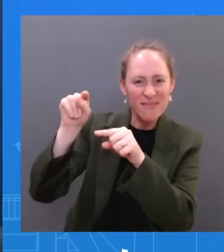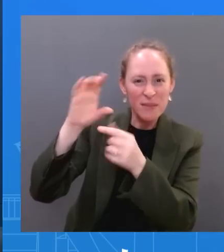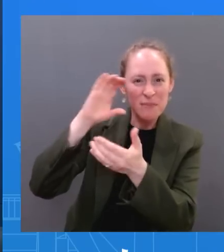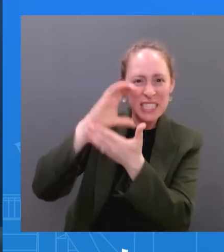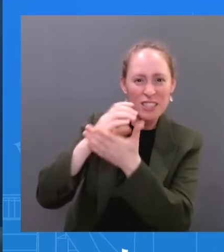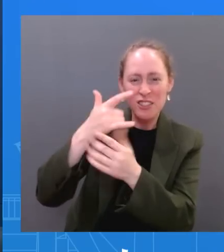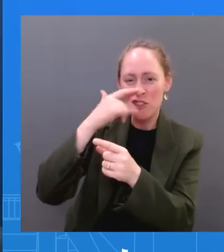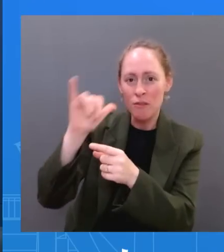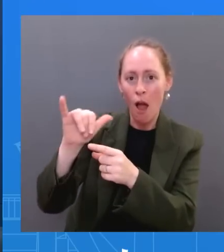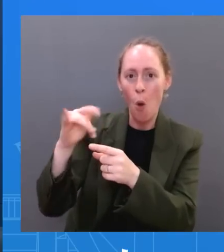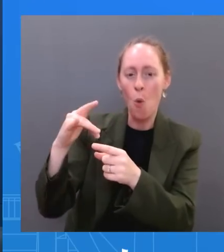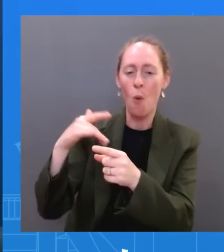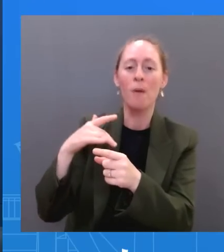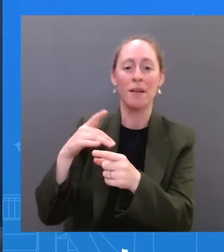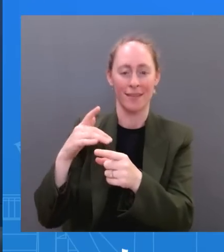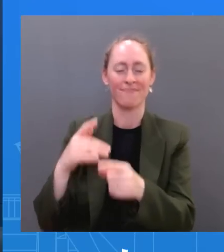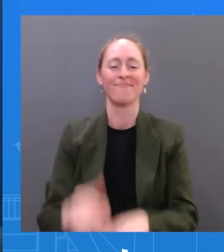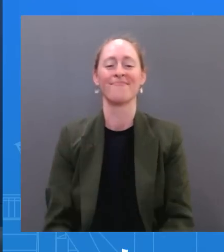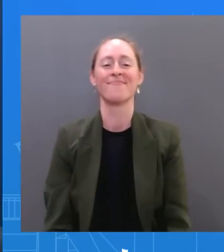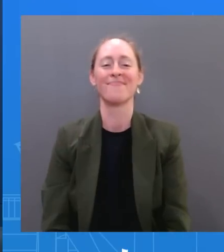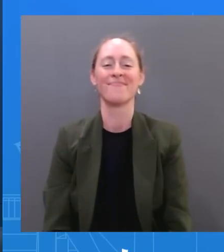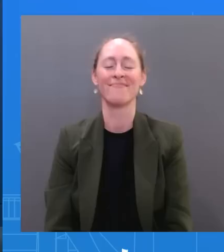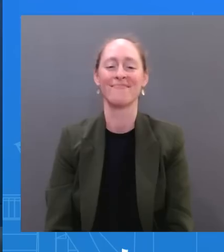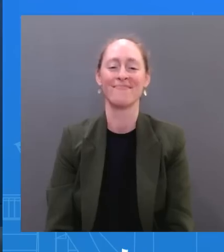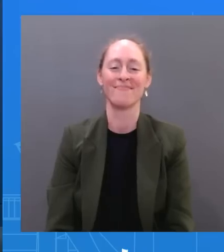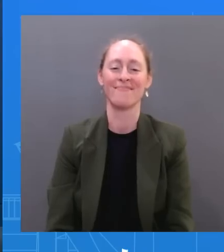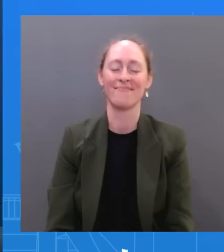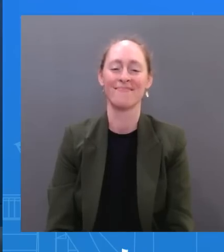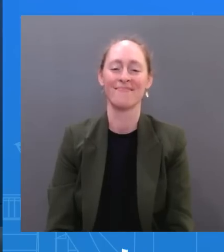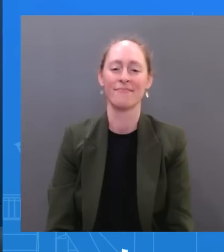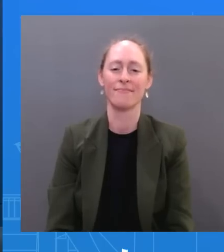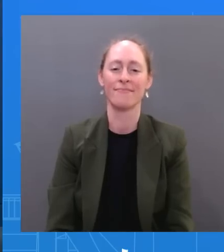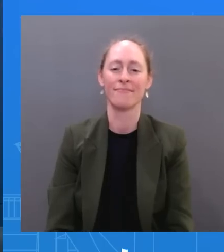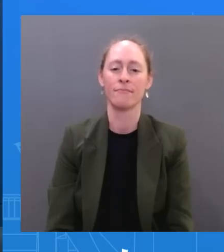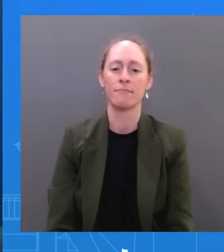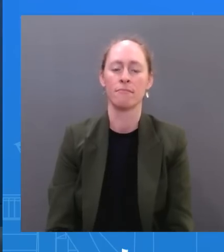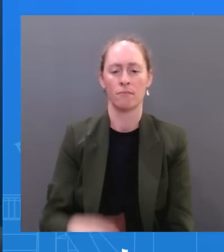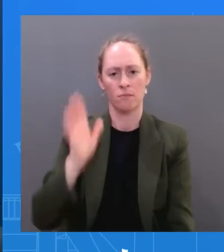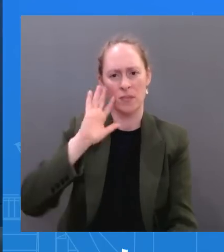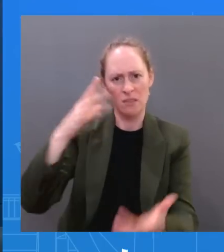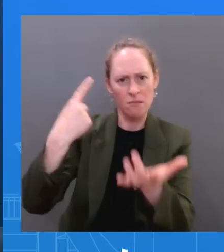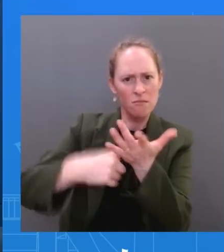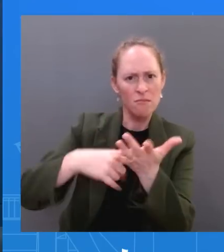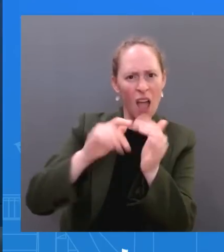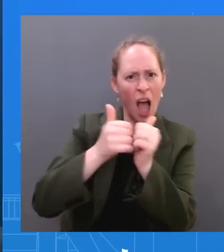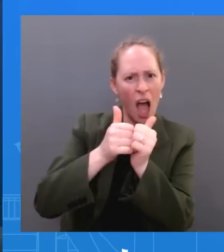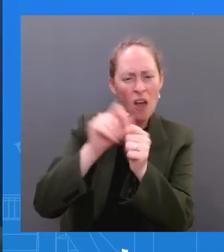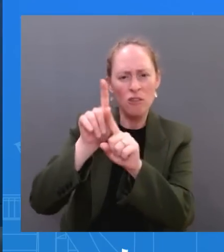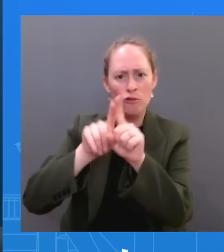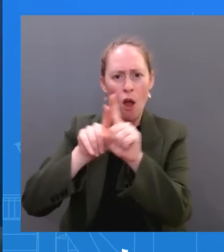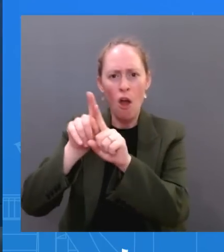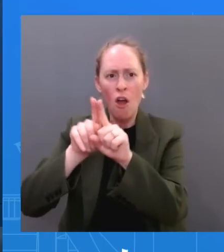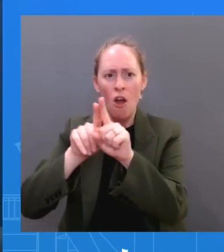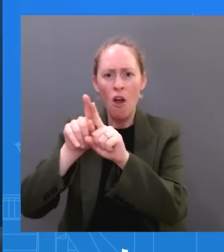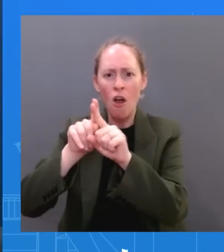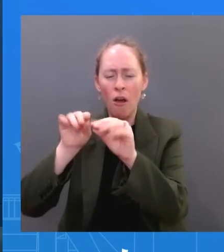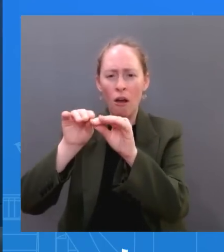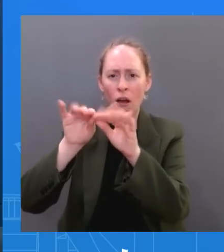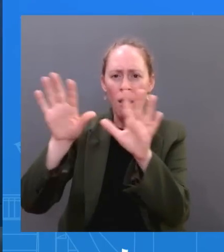and the habitability of other worlds as well. And that is it. Josh, do you want to kick us -- kick us off?